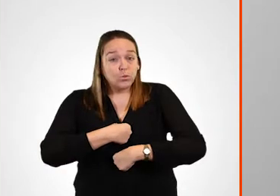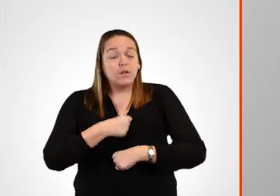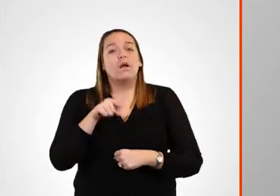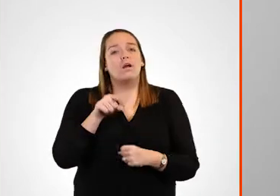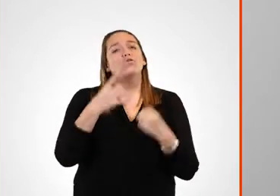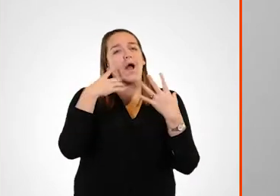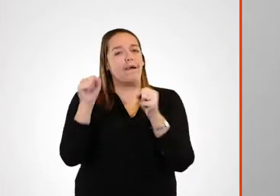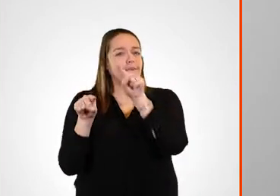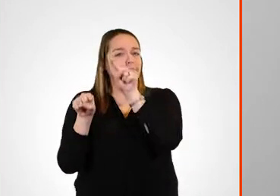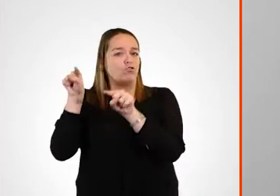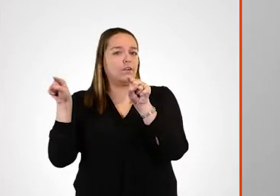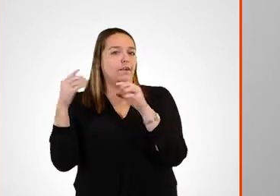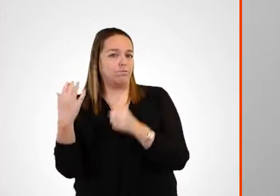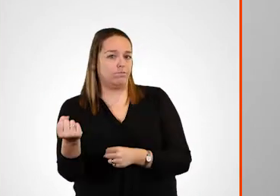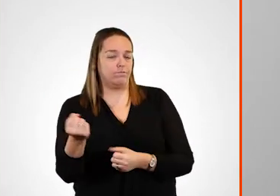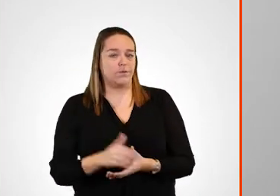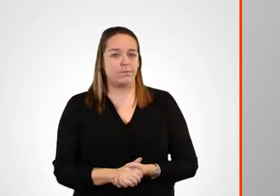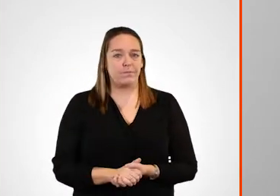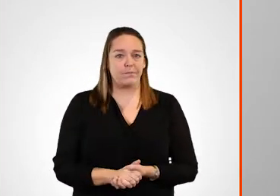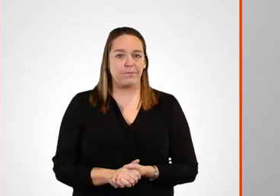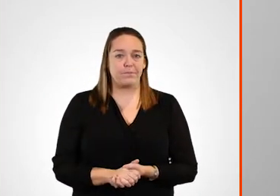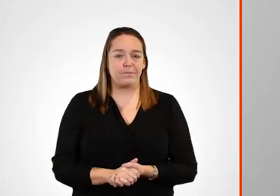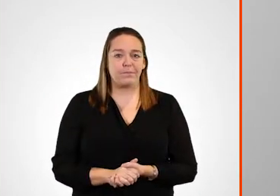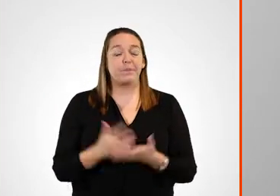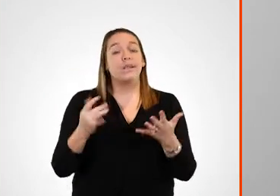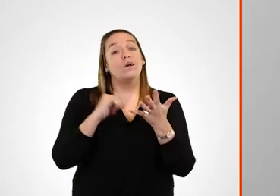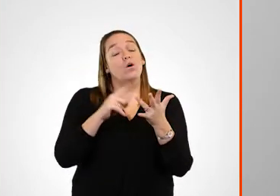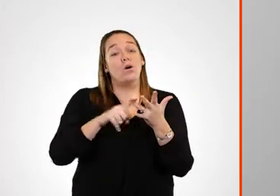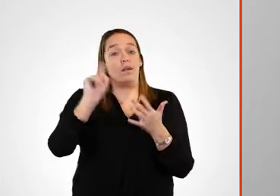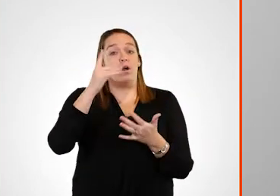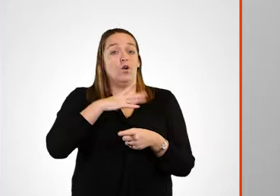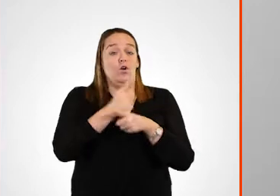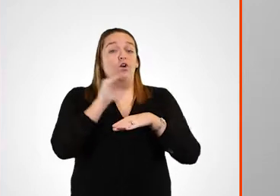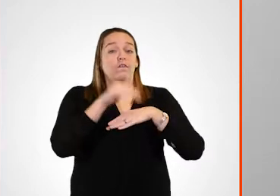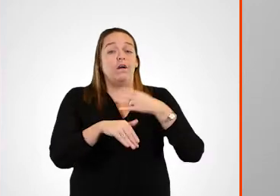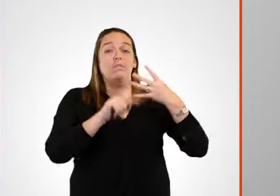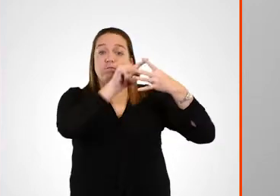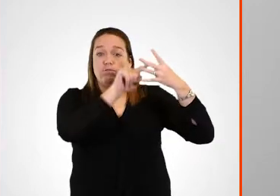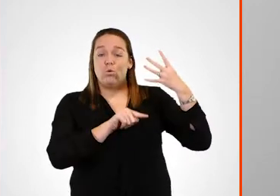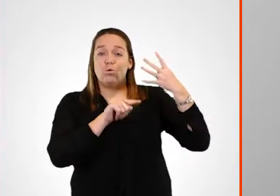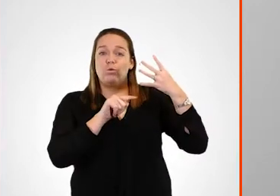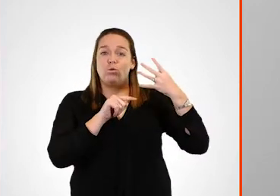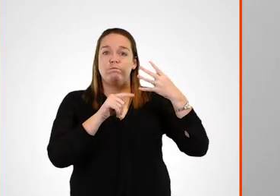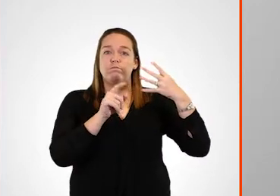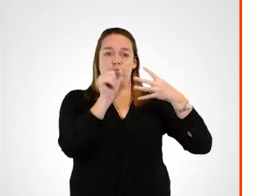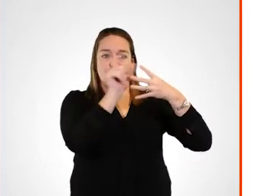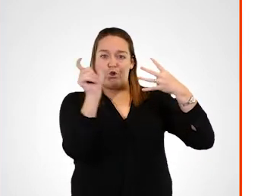they show us signs of variation. So let's talk about the three or four sets of words.